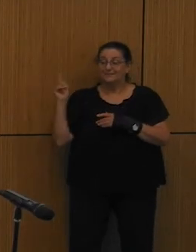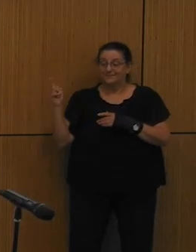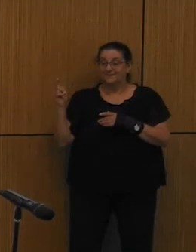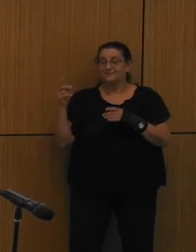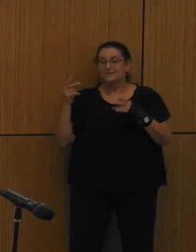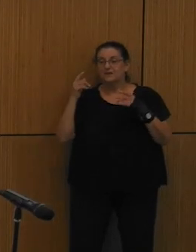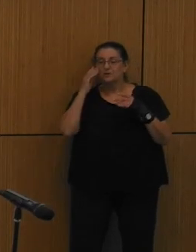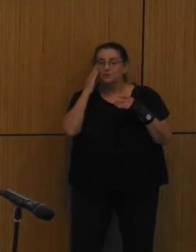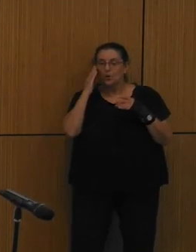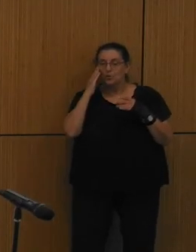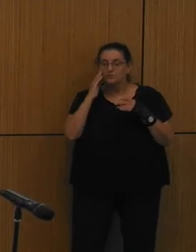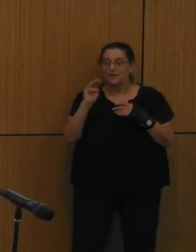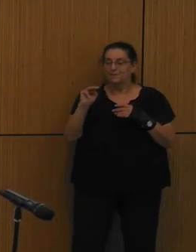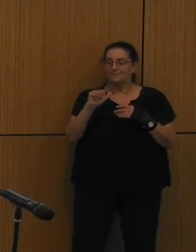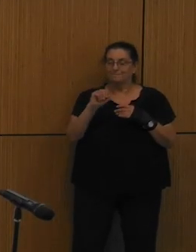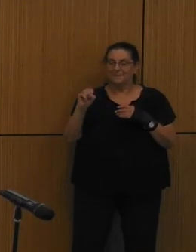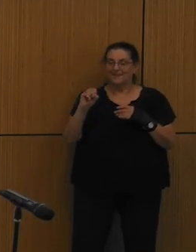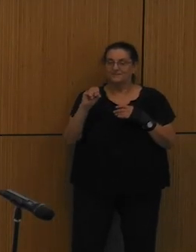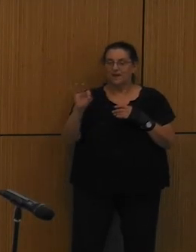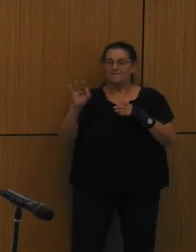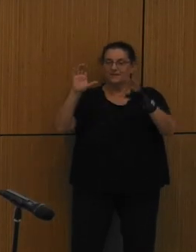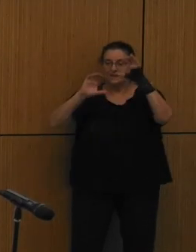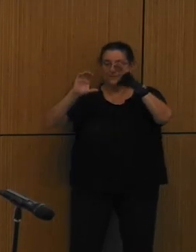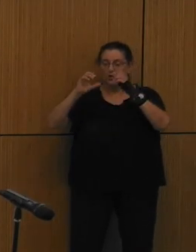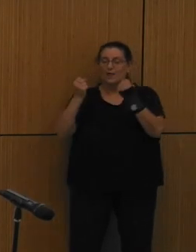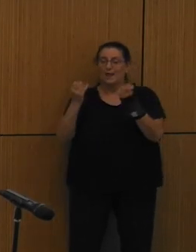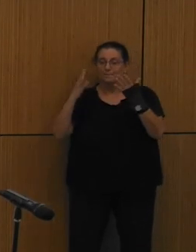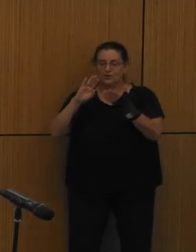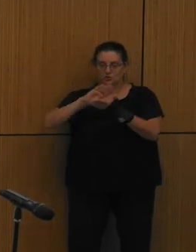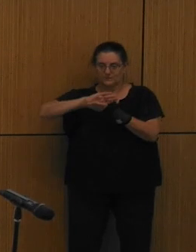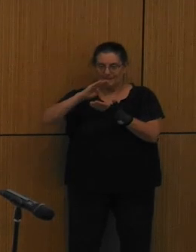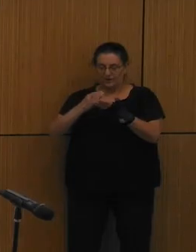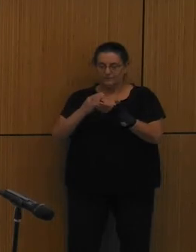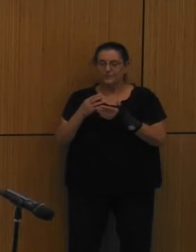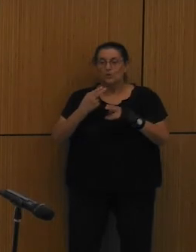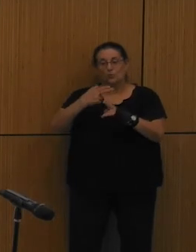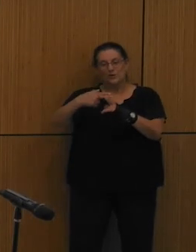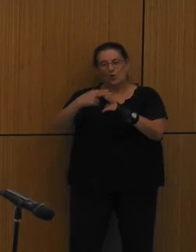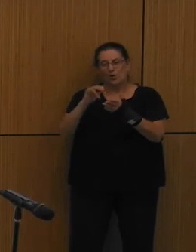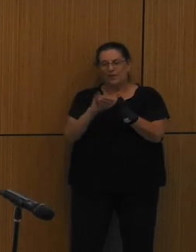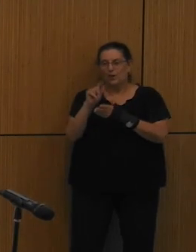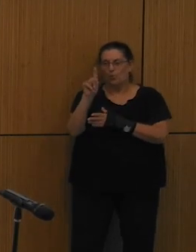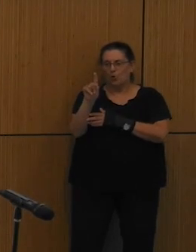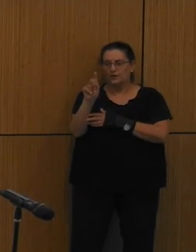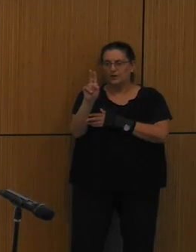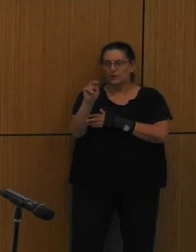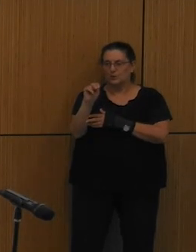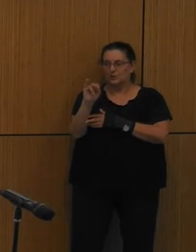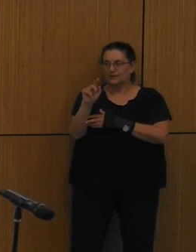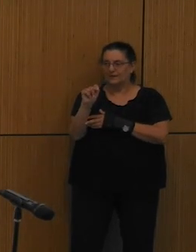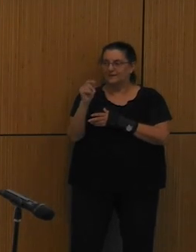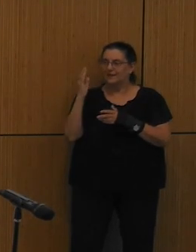Traditional mass spectrometry can do that to what we would call one unit. A lot of you guys, I think, are chemistry majors. I see some of you even in my lab.